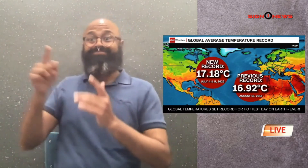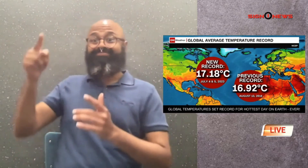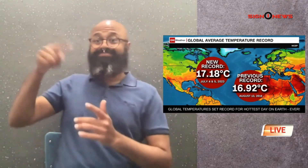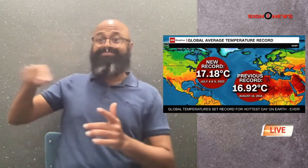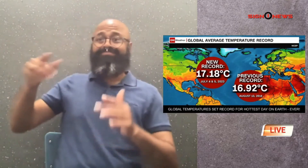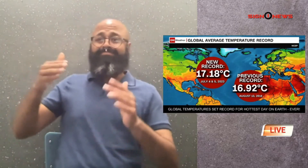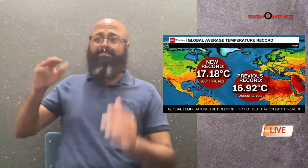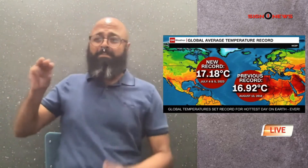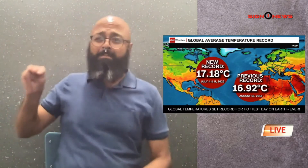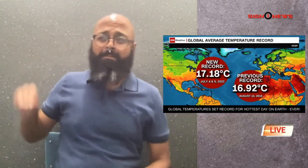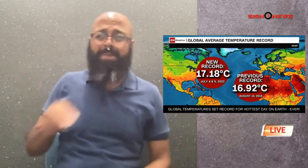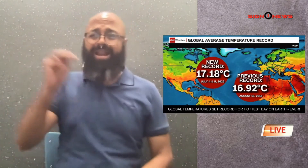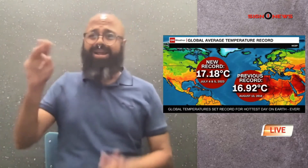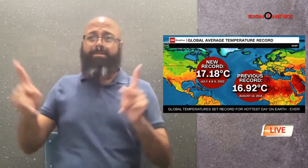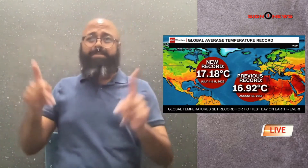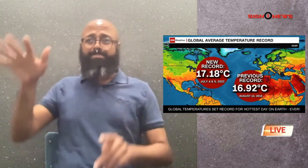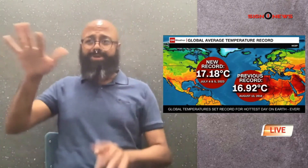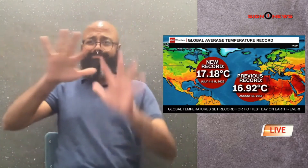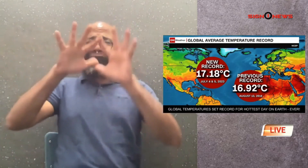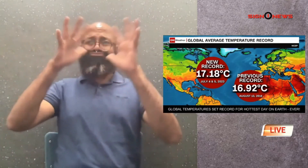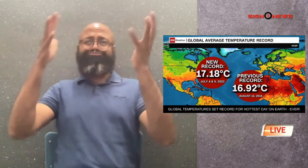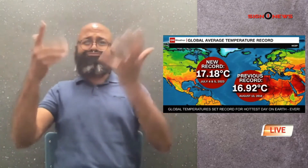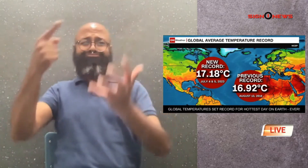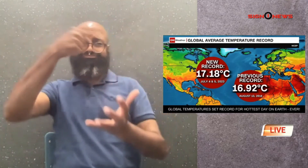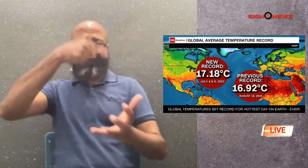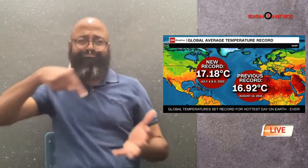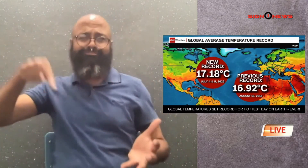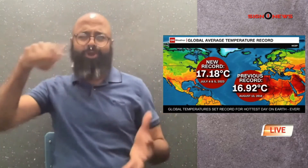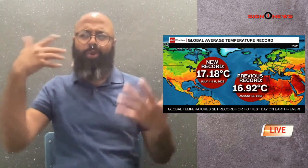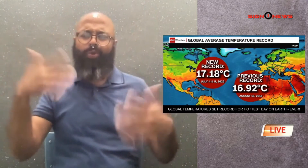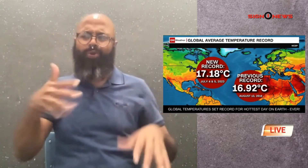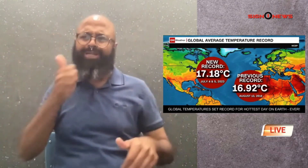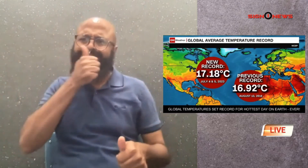around the world suffering and above 100 degree temperatures.